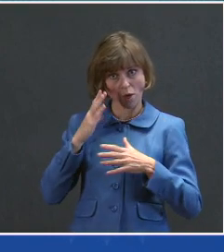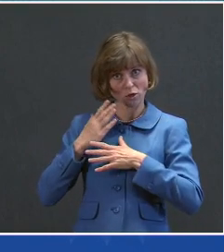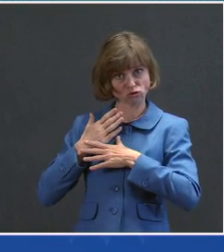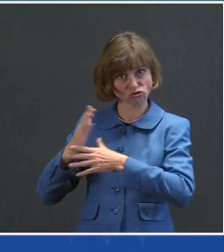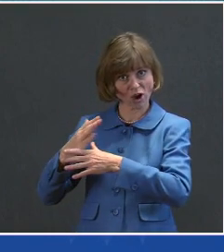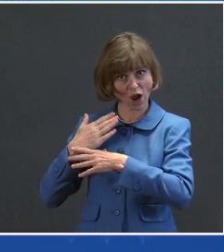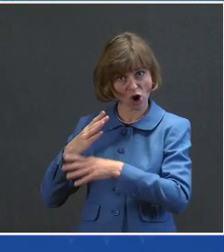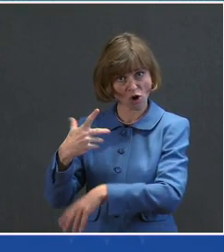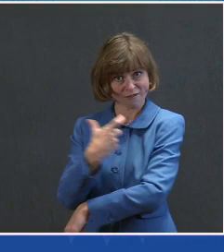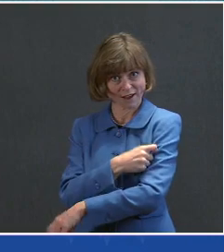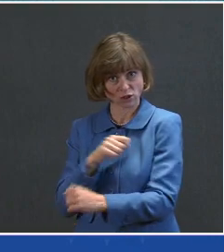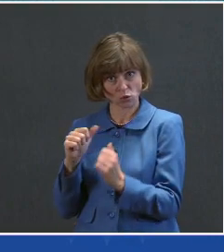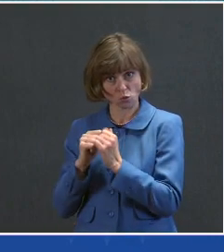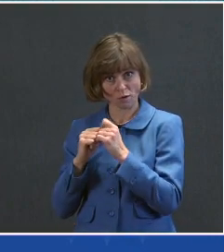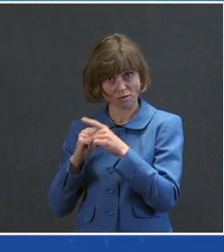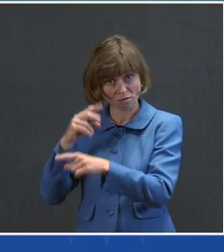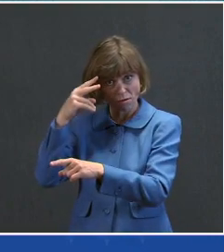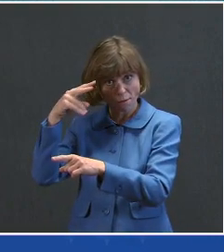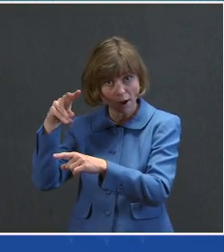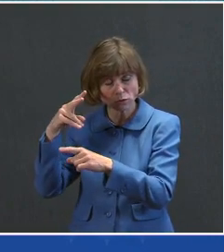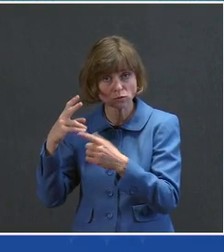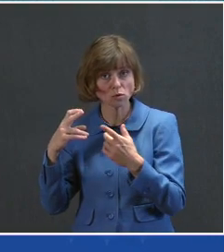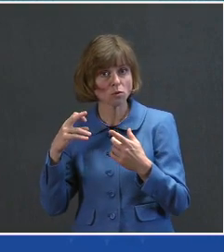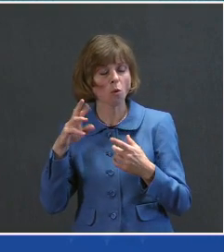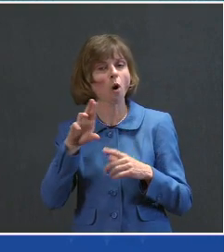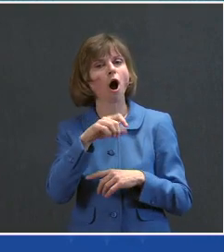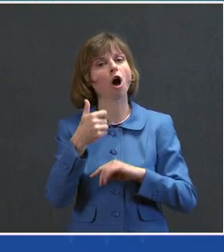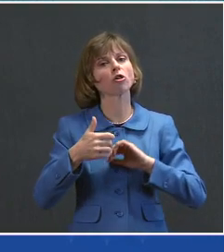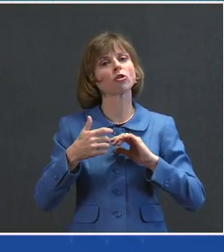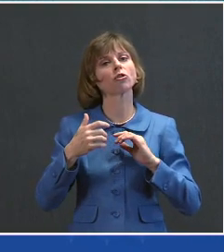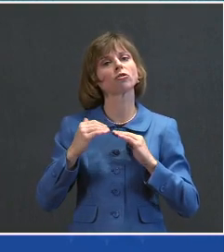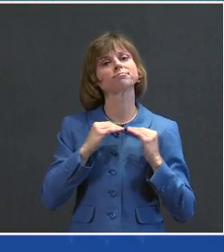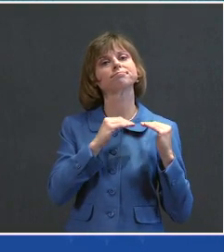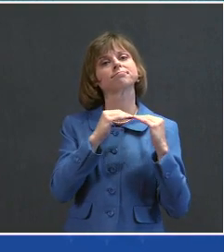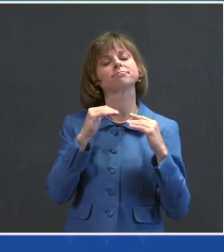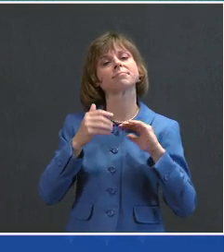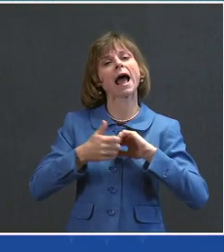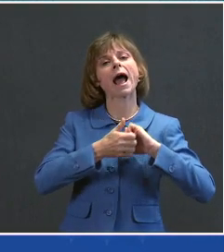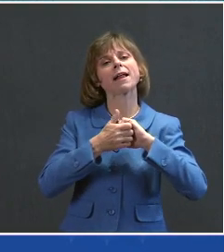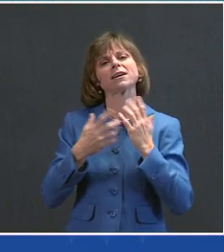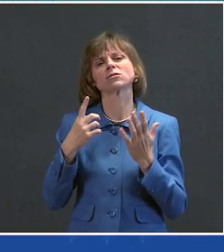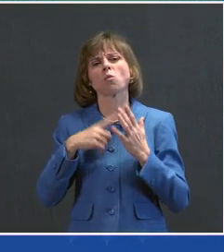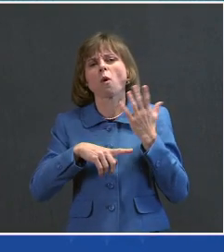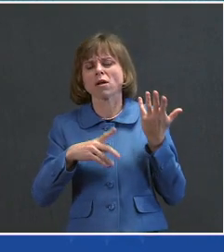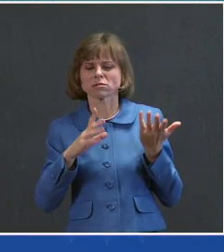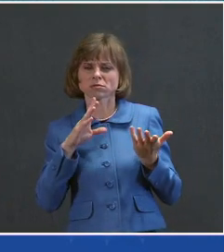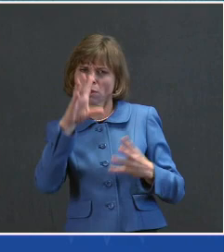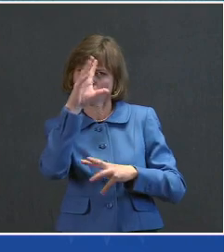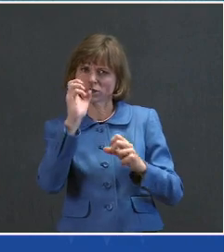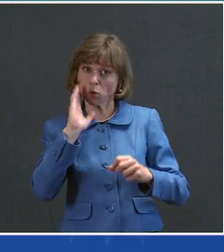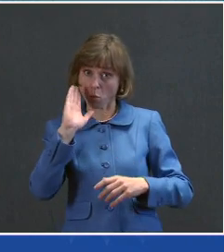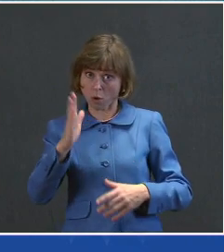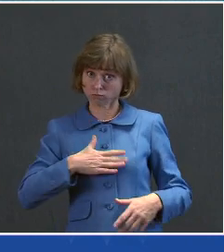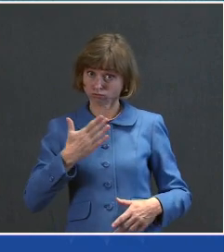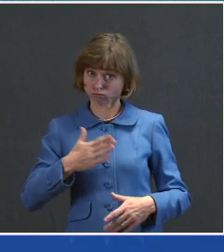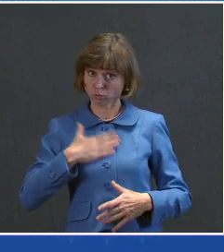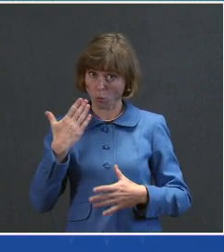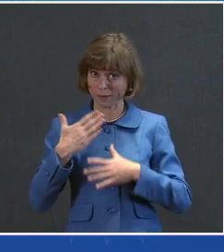with longtime American allies? And what is the threshold at which the President will share -- start exporting some of these American-made vaccines overseas?